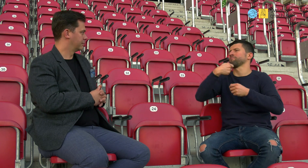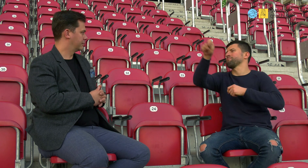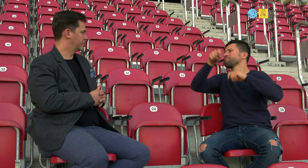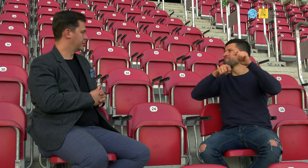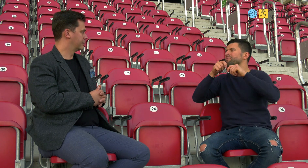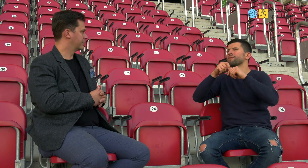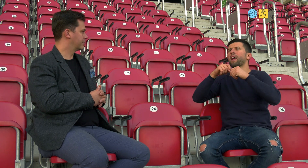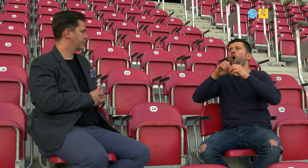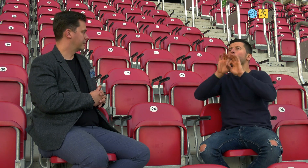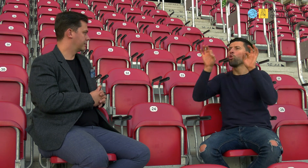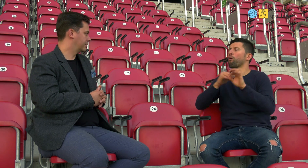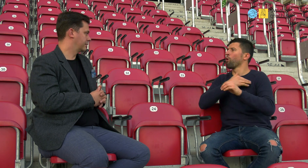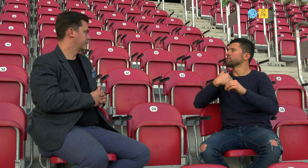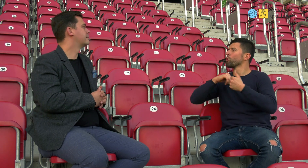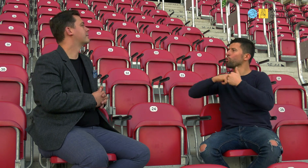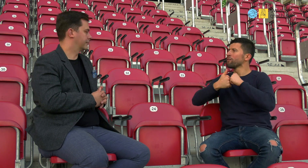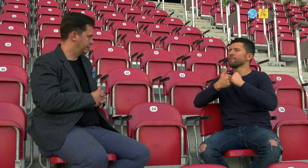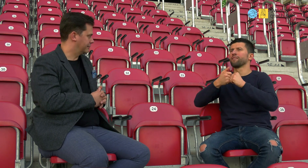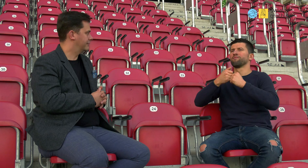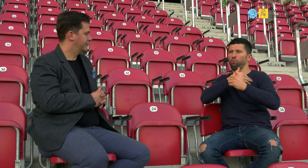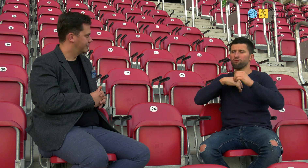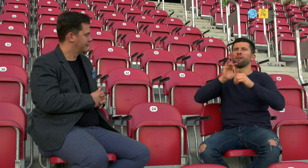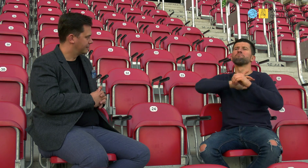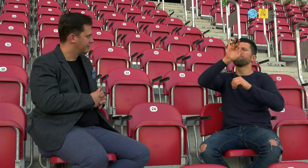We traveled to national tournaments.